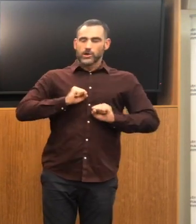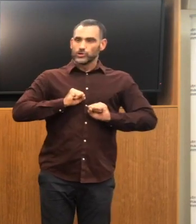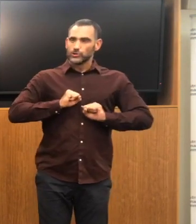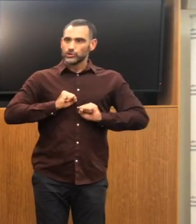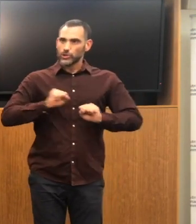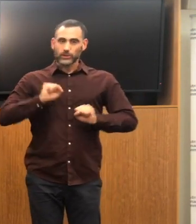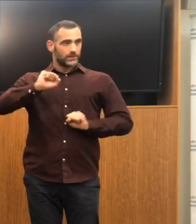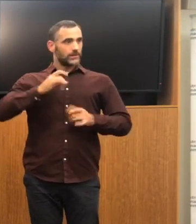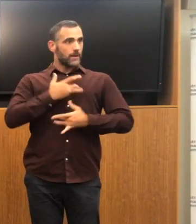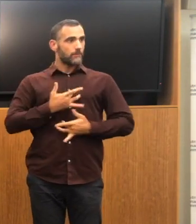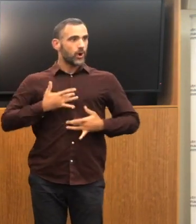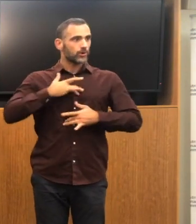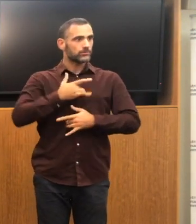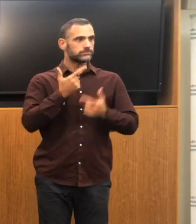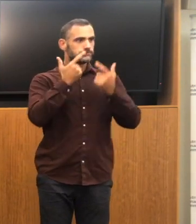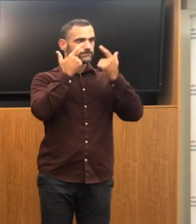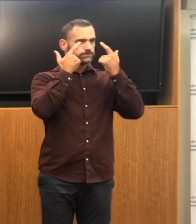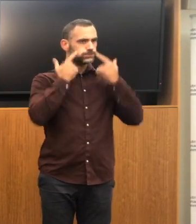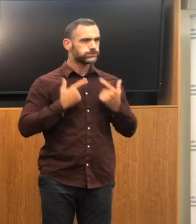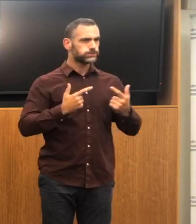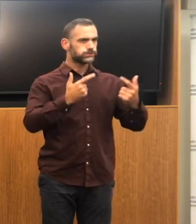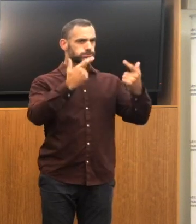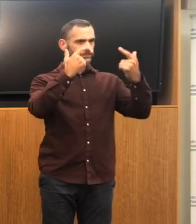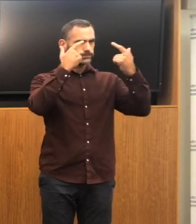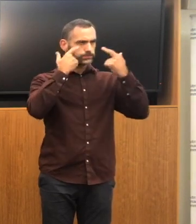And, he was telling me about his four-year-old daughter